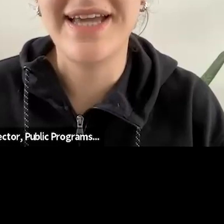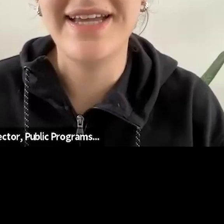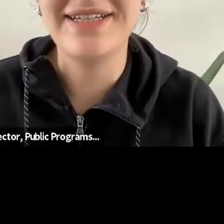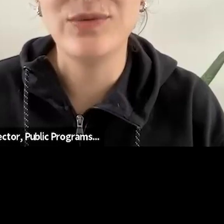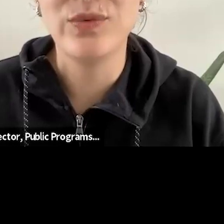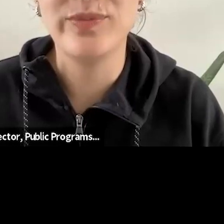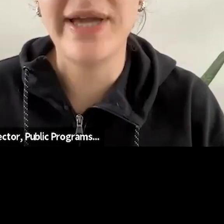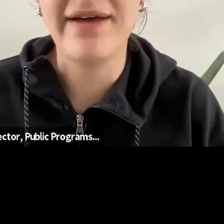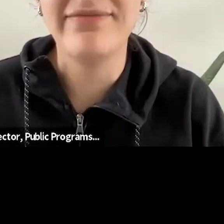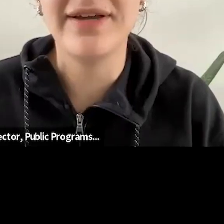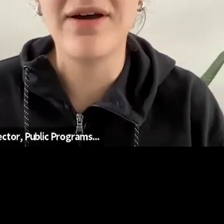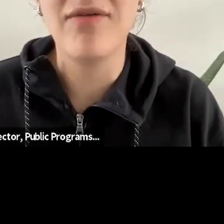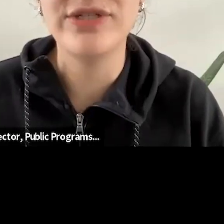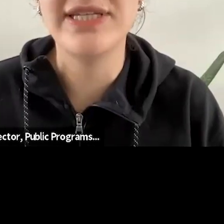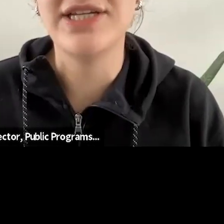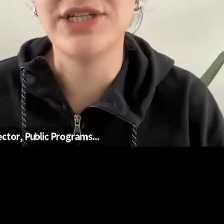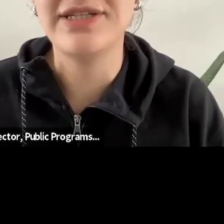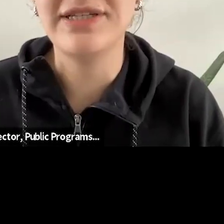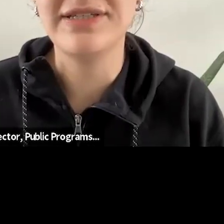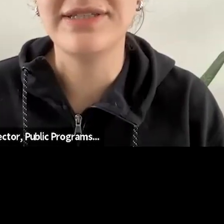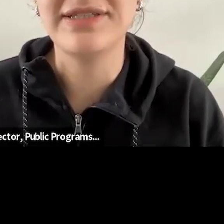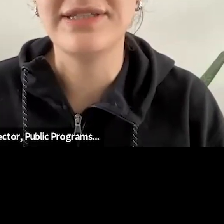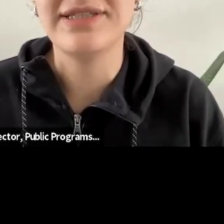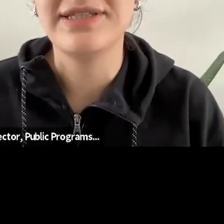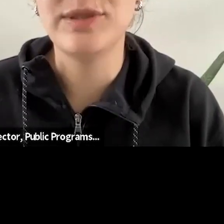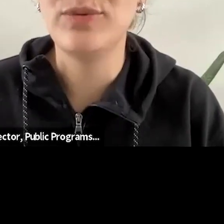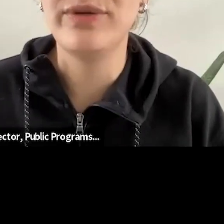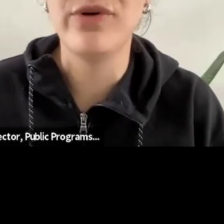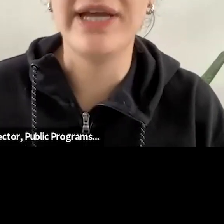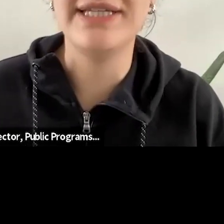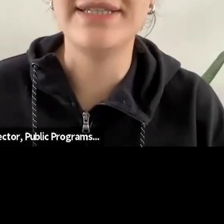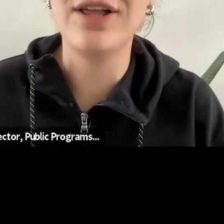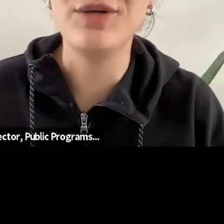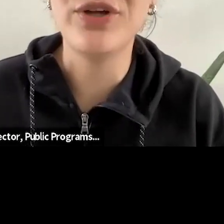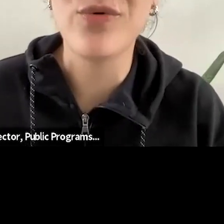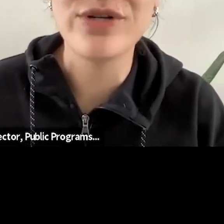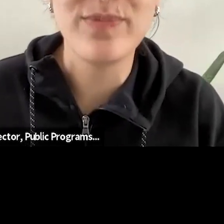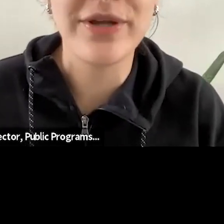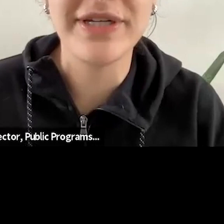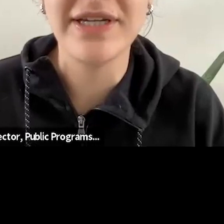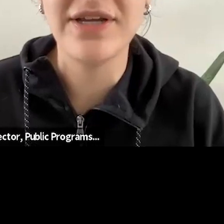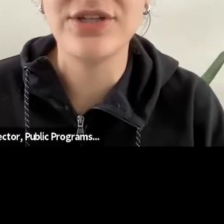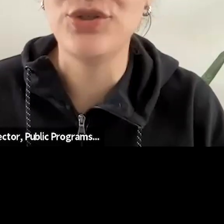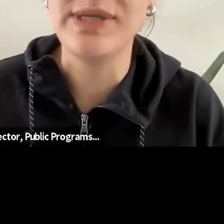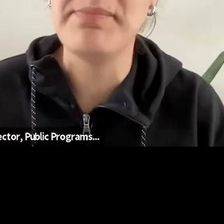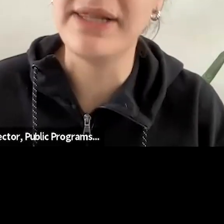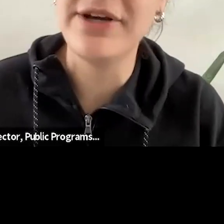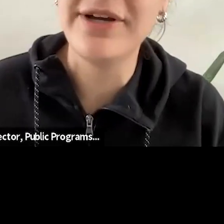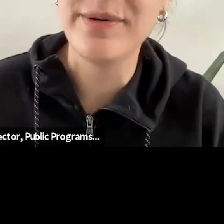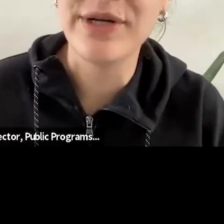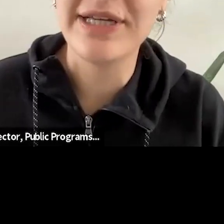Tonight, we'll be having a conversation between Variety's Hollywood correspondent Julie Miller,